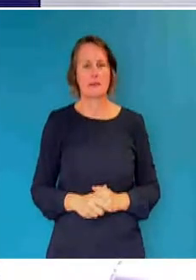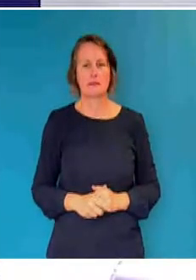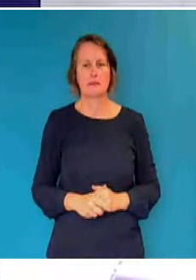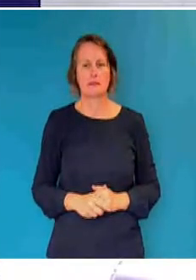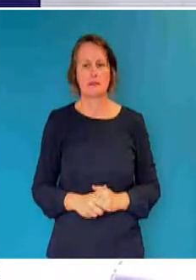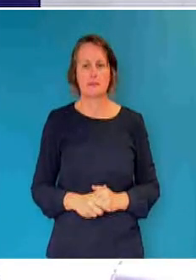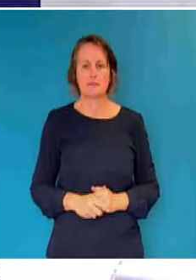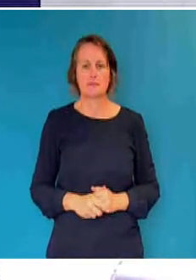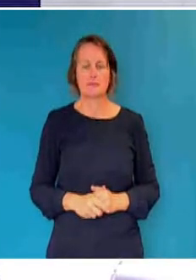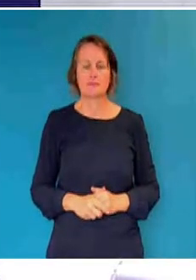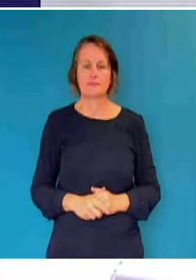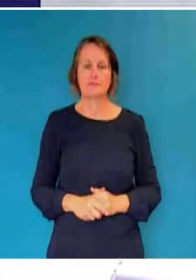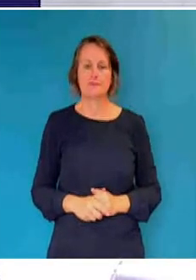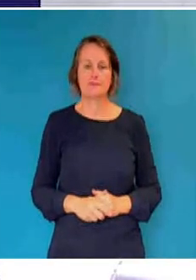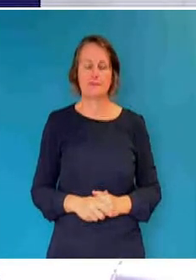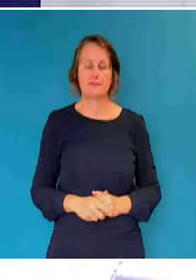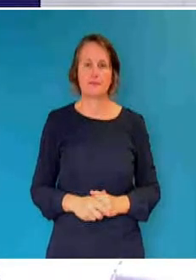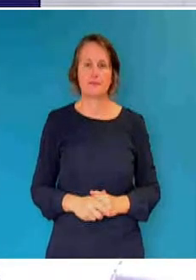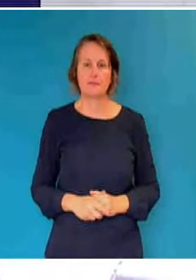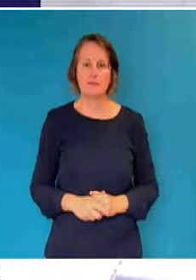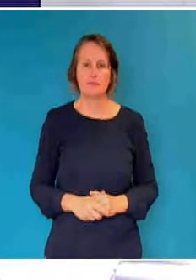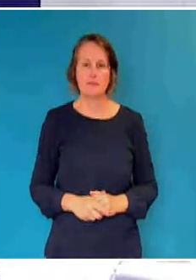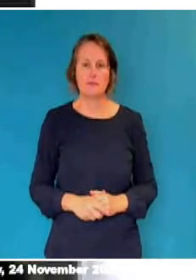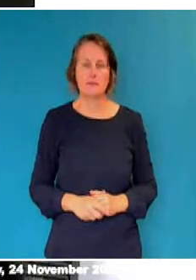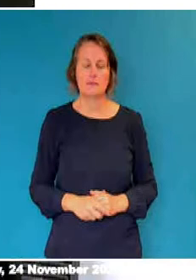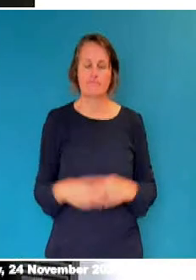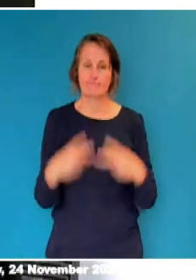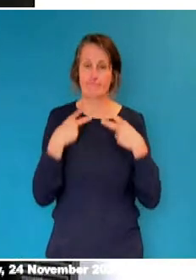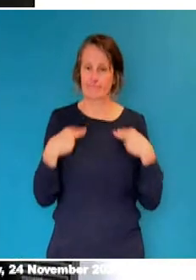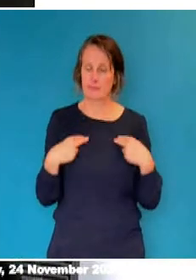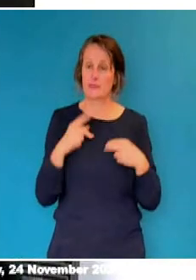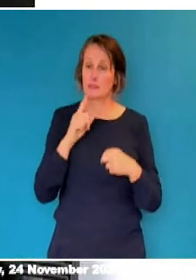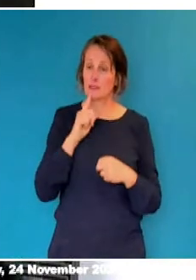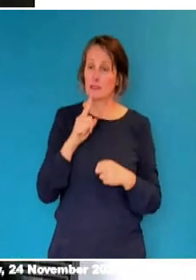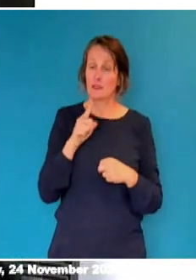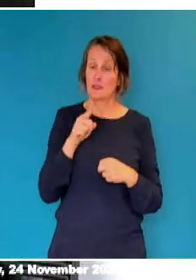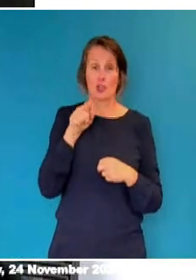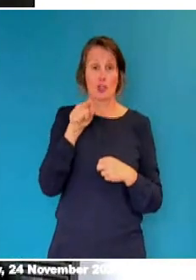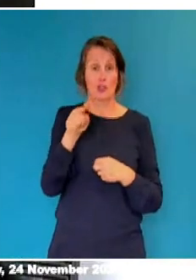The material you provided to the Royal Commission in terms of the training